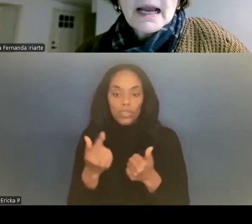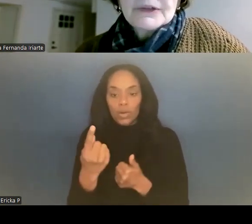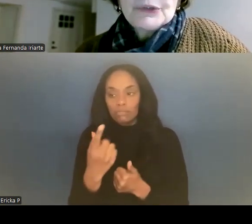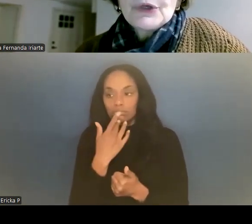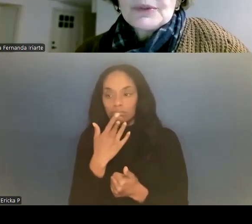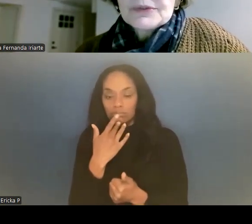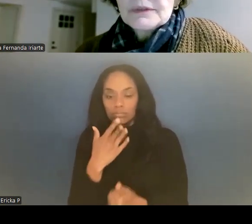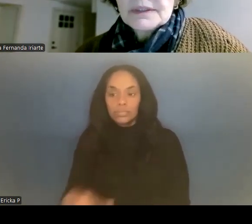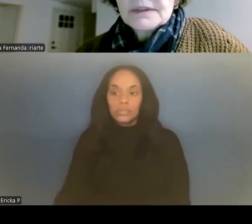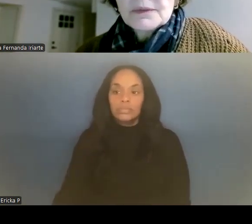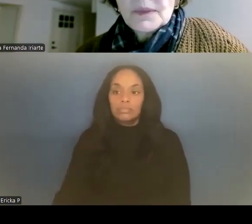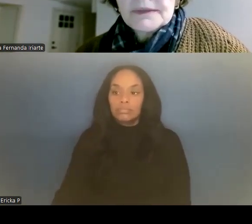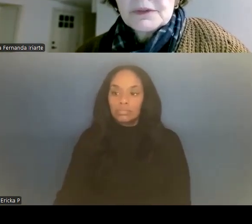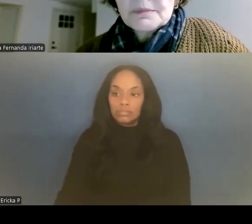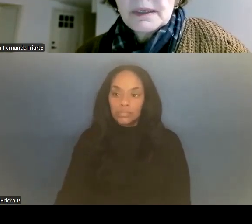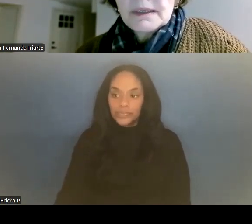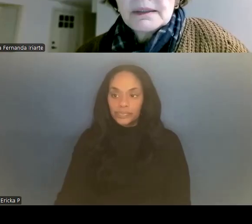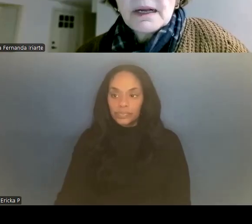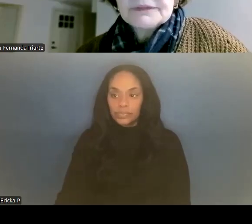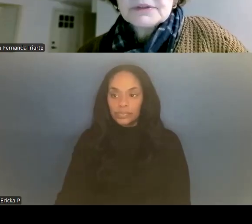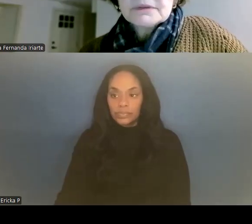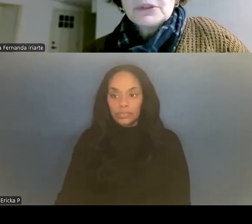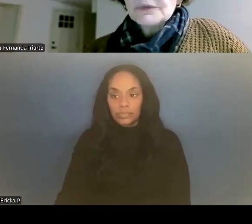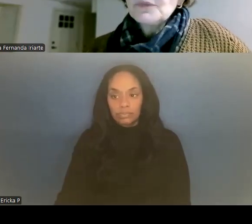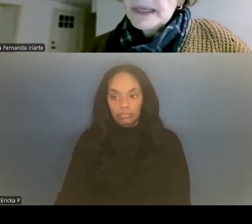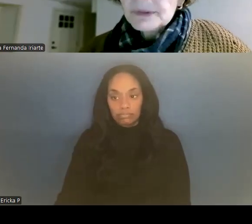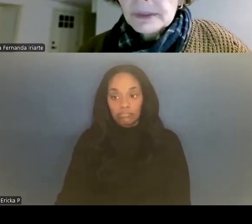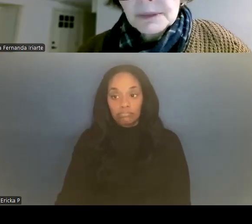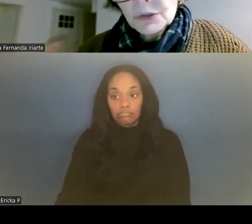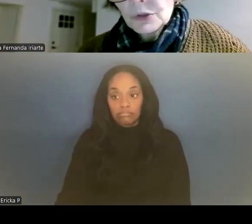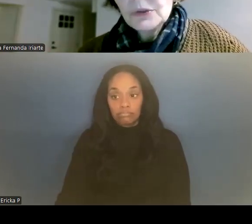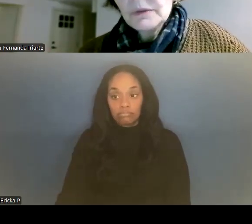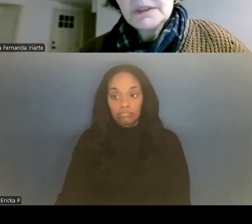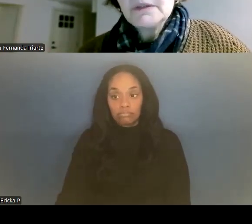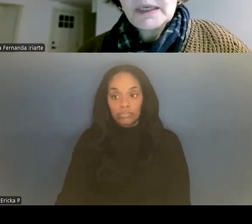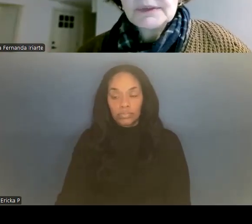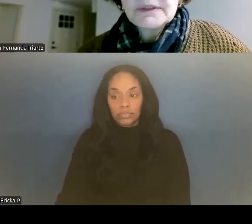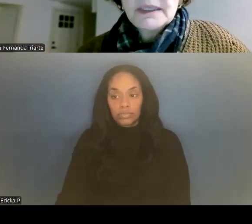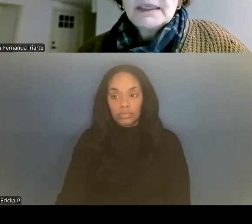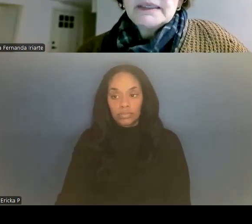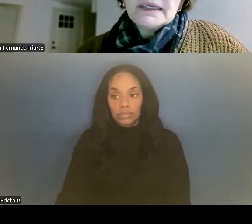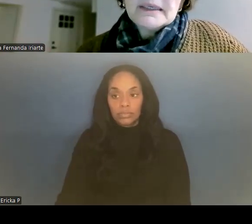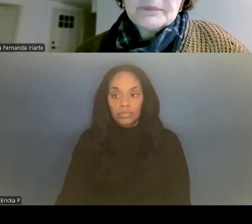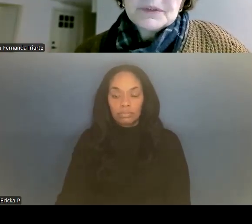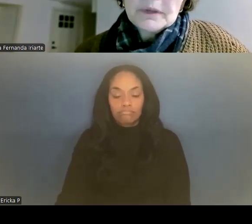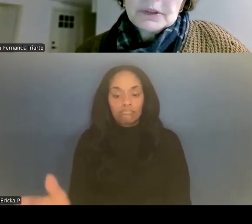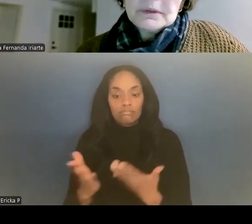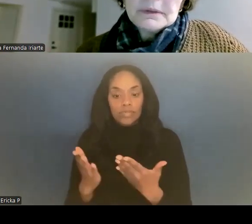How do you know what services the waivers, offer? You go to the waiver and I'm going to show you the DD waiver, so that you